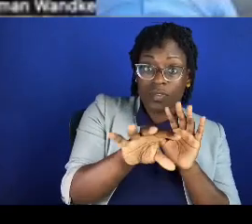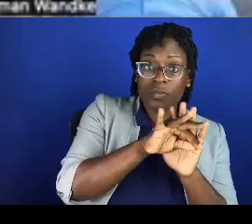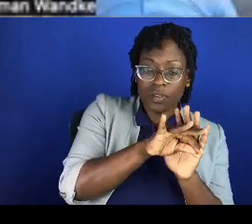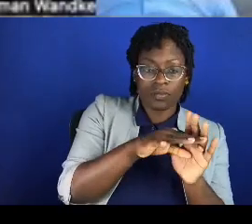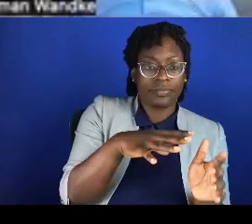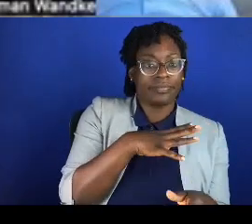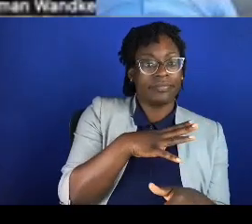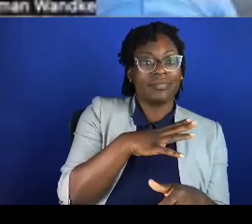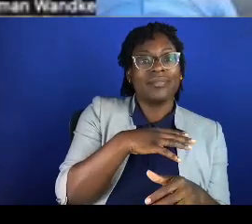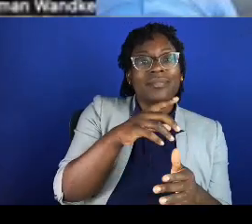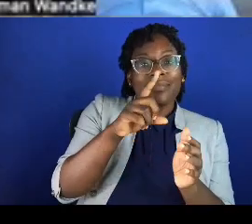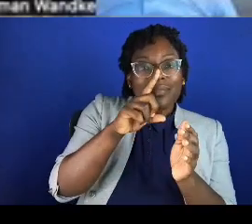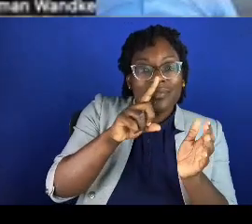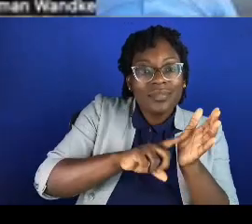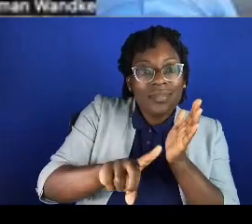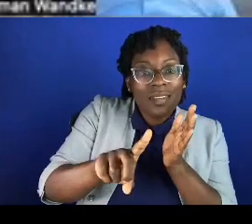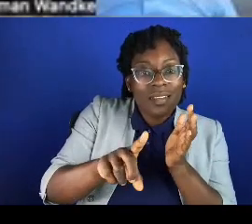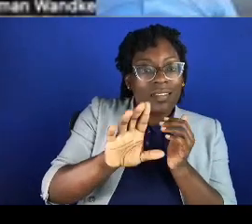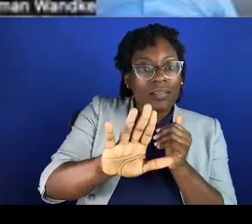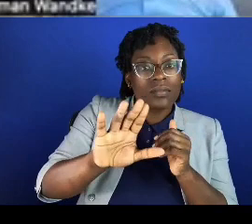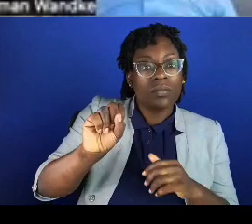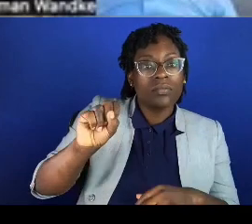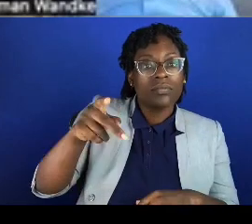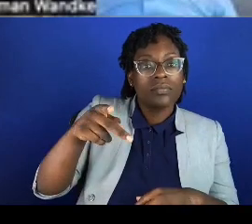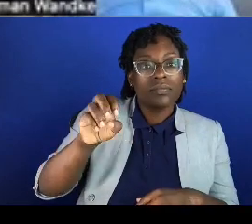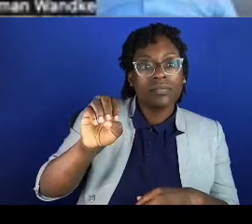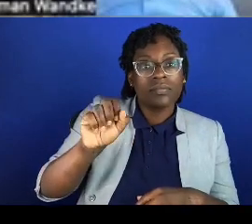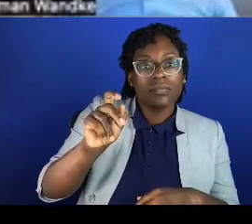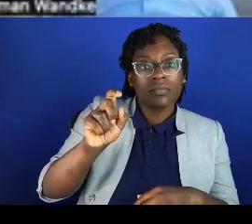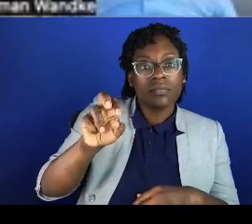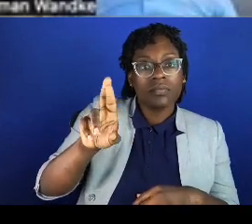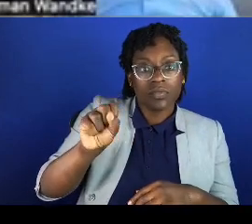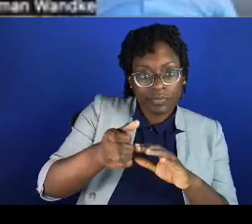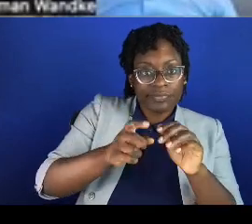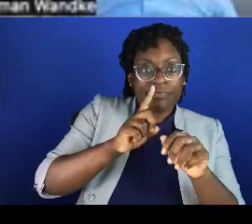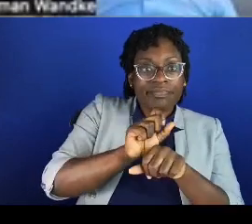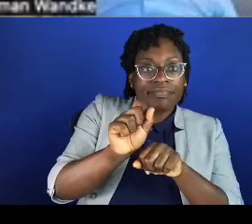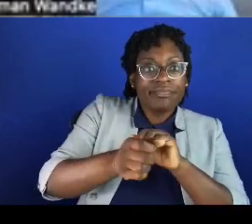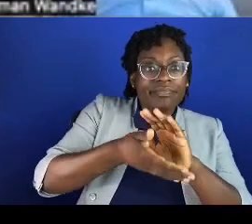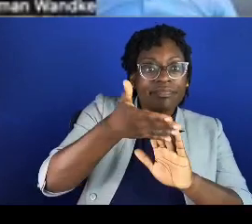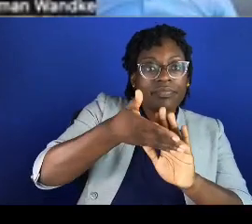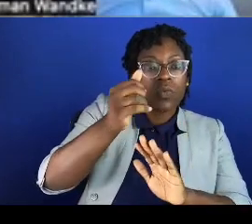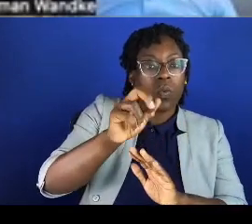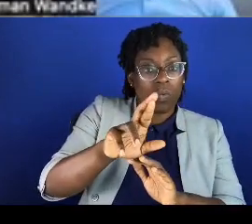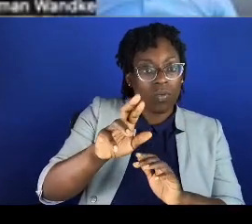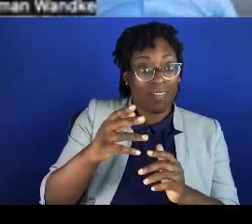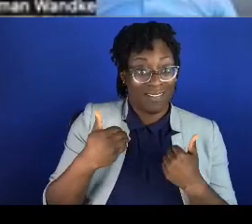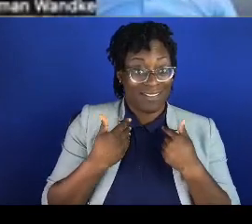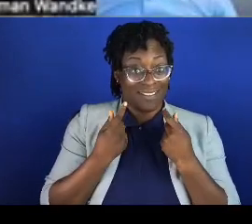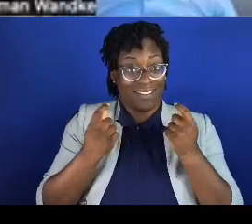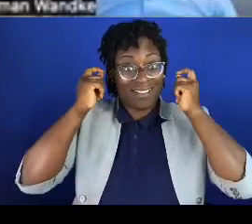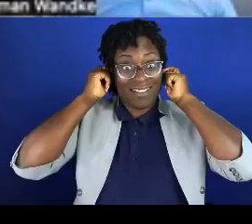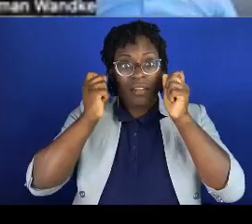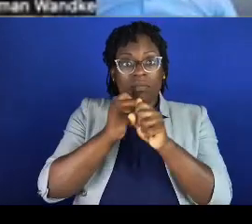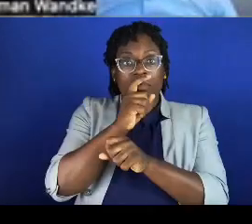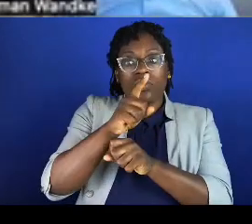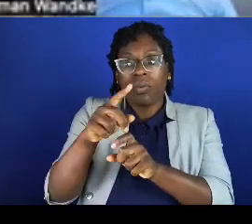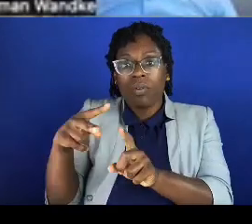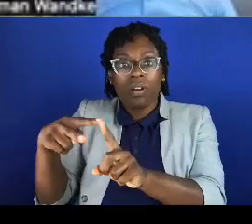If you select Computer Audio, please make sure your speakers are turned on or your headphones